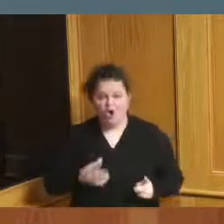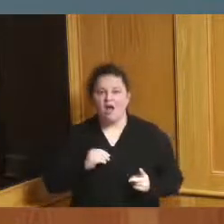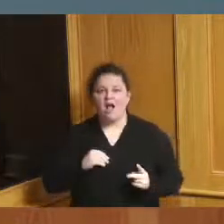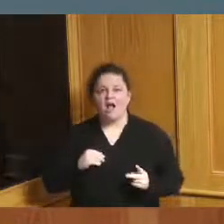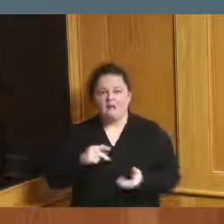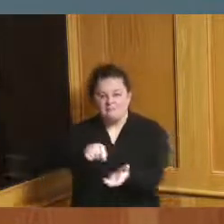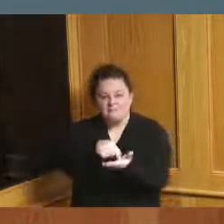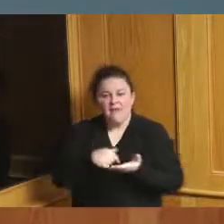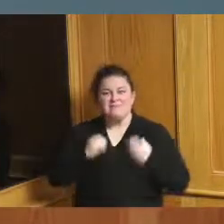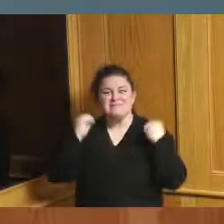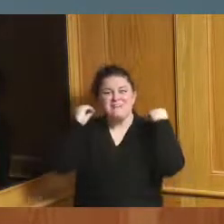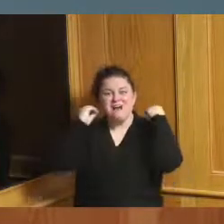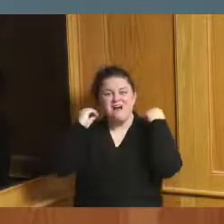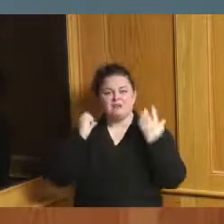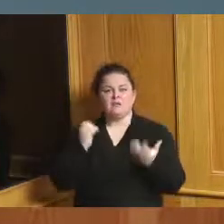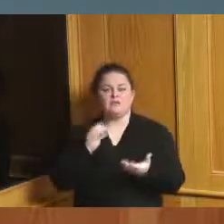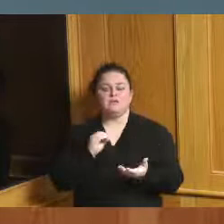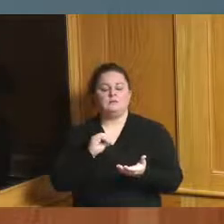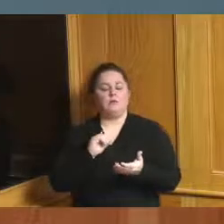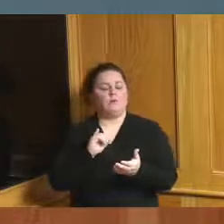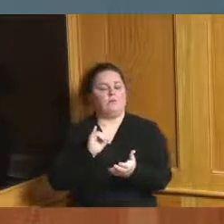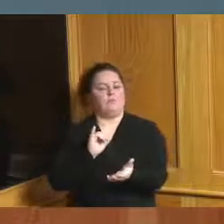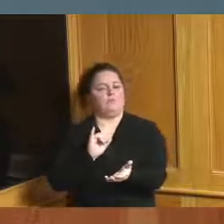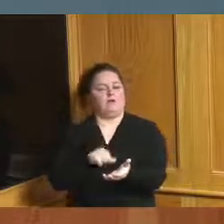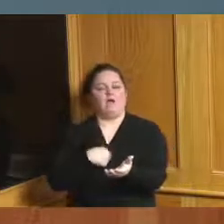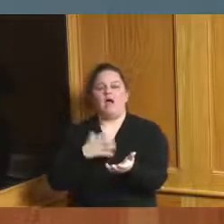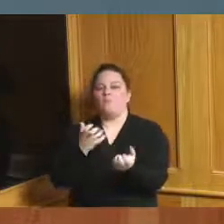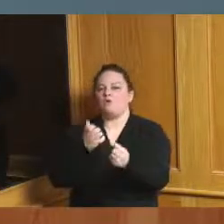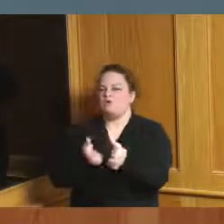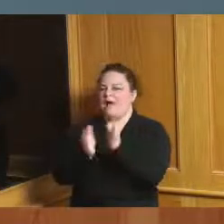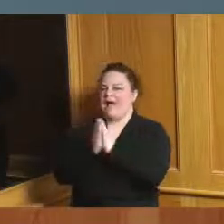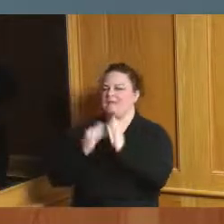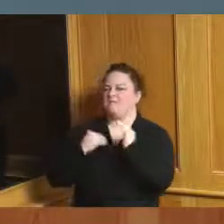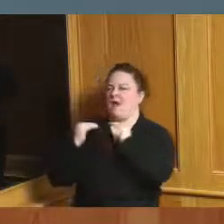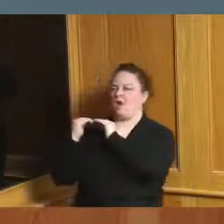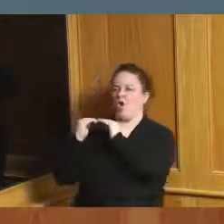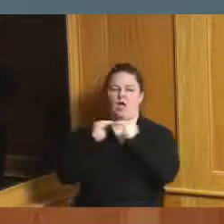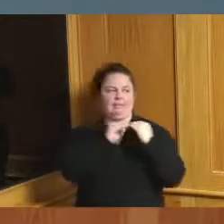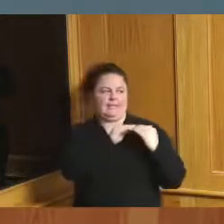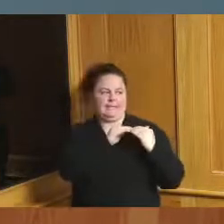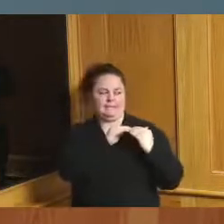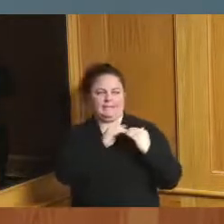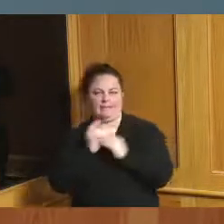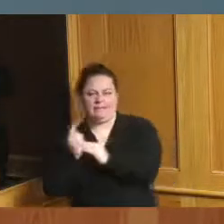so i just and I'm going to ask my colleagues not now but i truly believe that everybody who made it